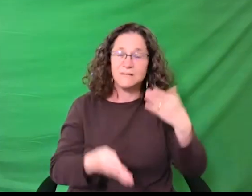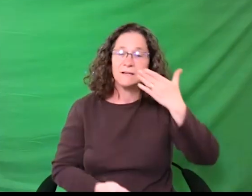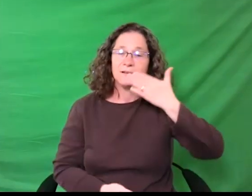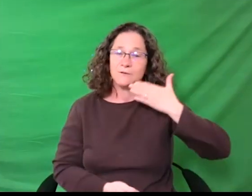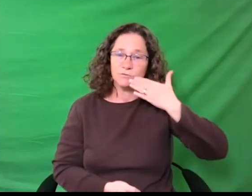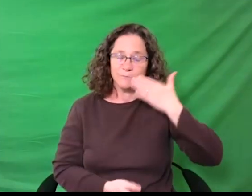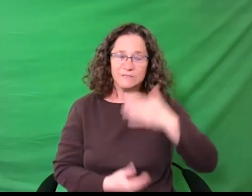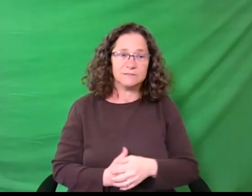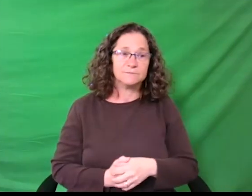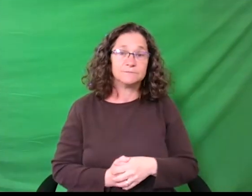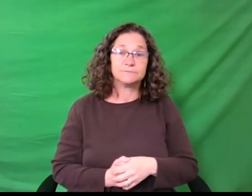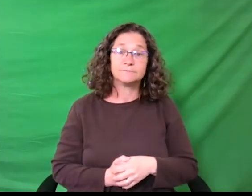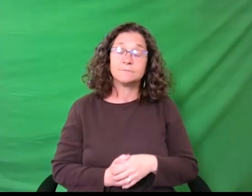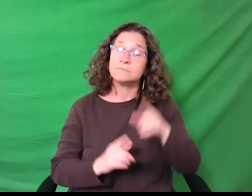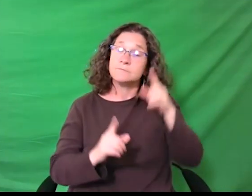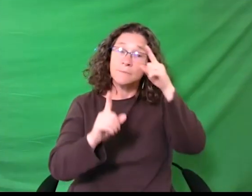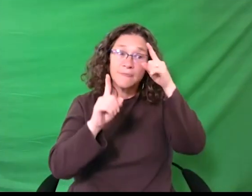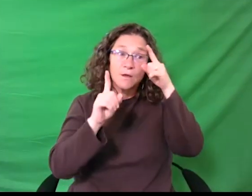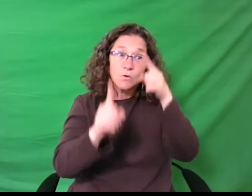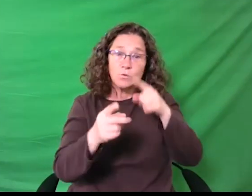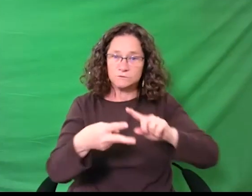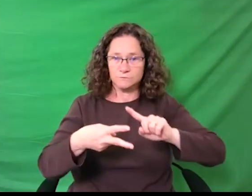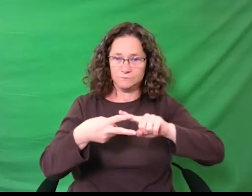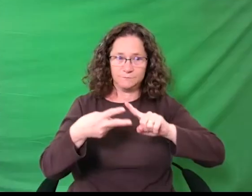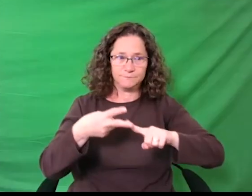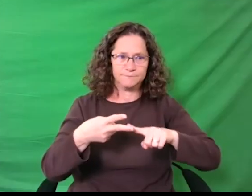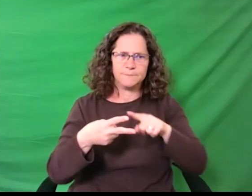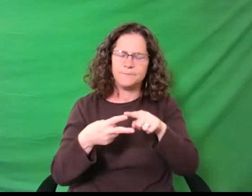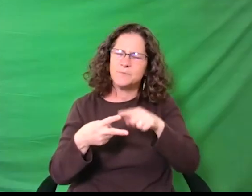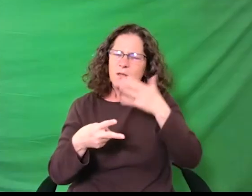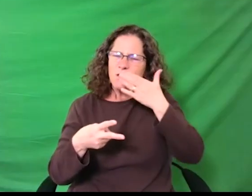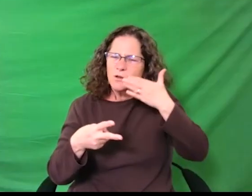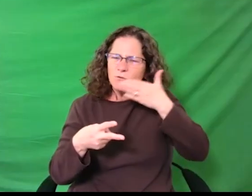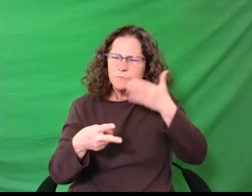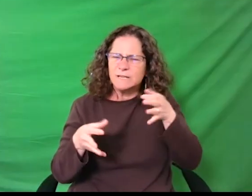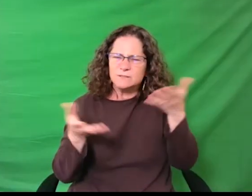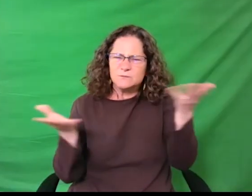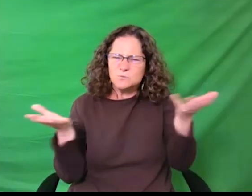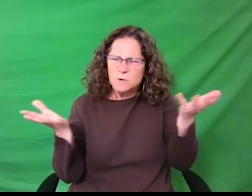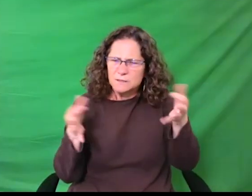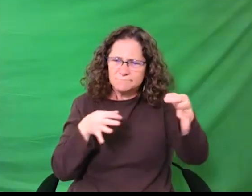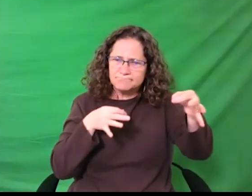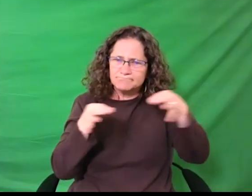Our objectives, today, are to explain what cued speech is and who can benefit from the system